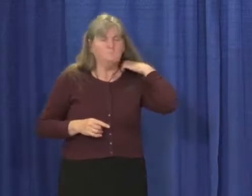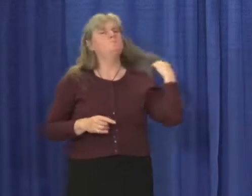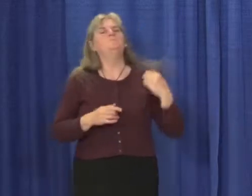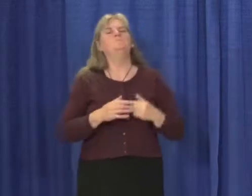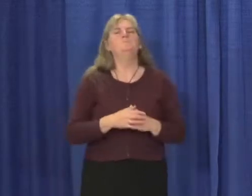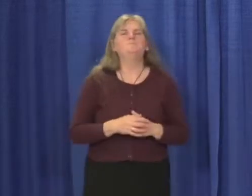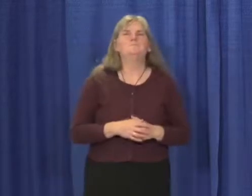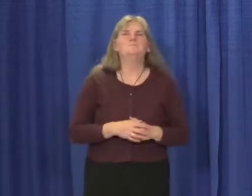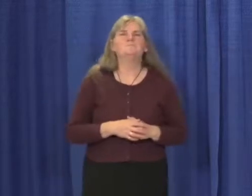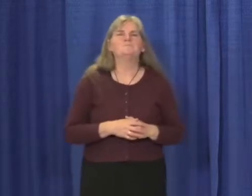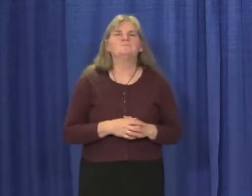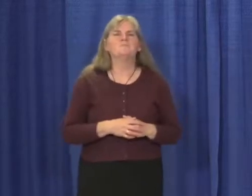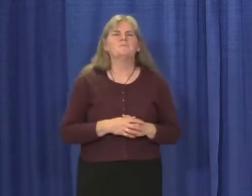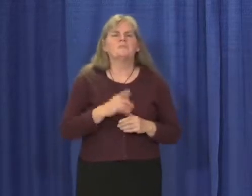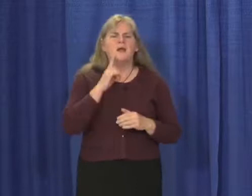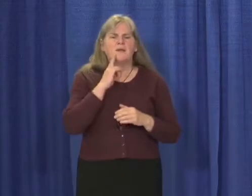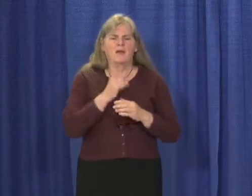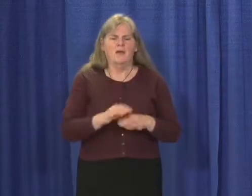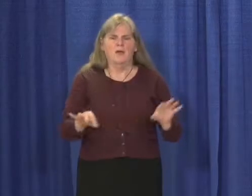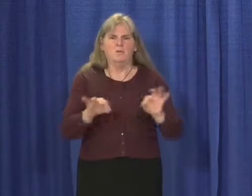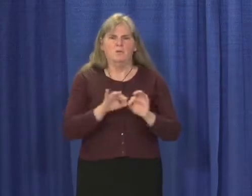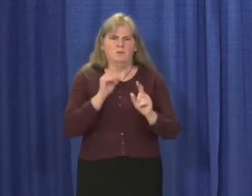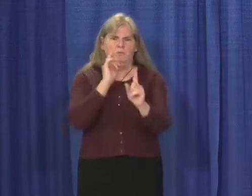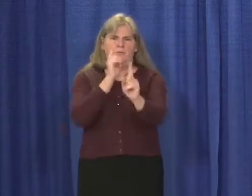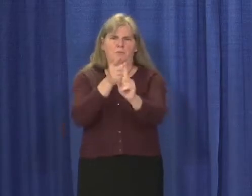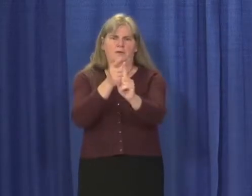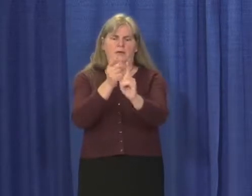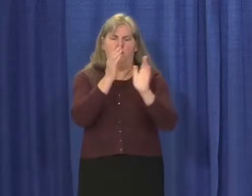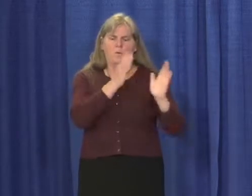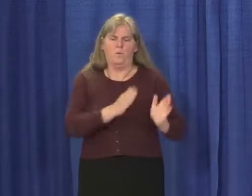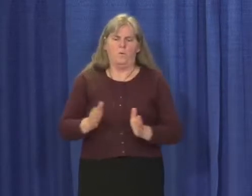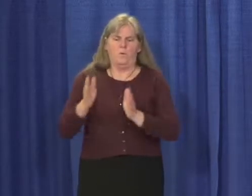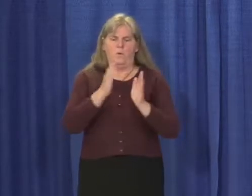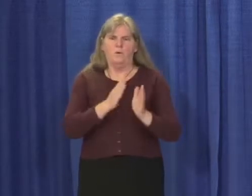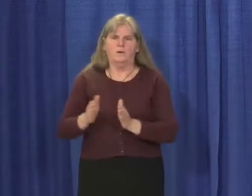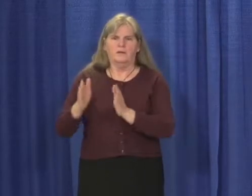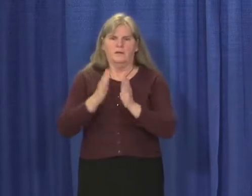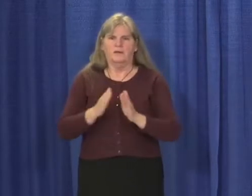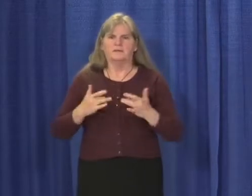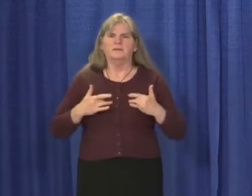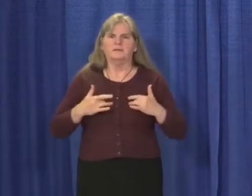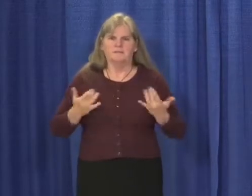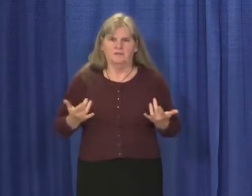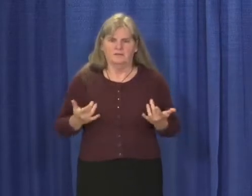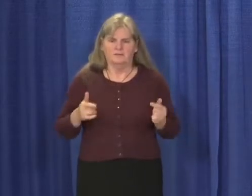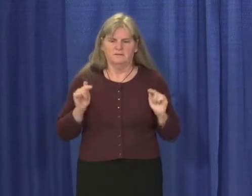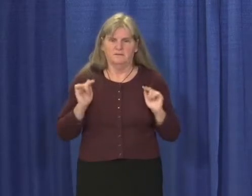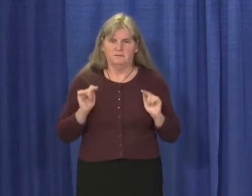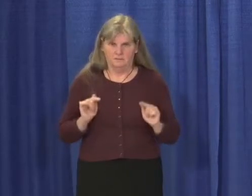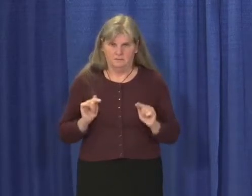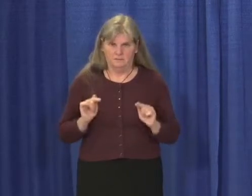I think the keyword is organized and really what we've oh is try to make us diction